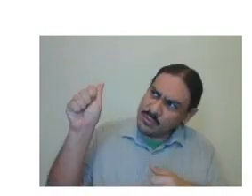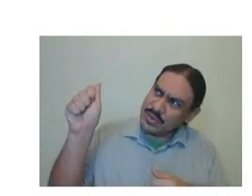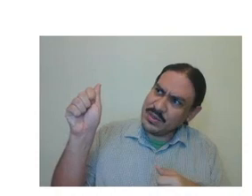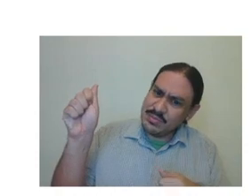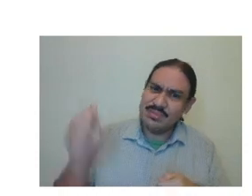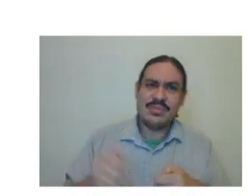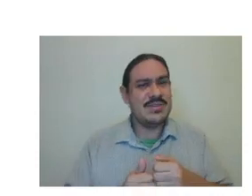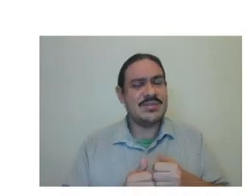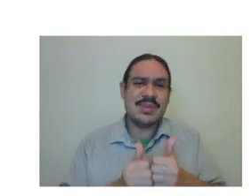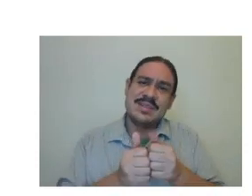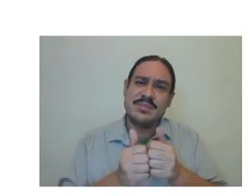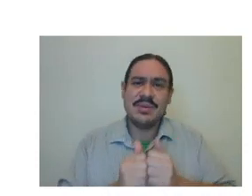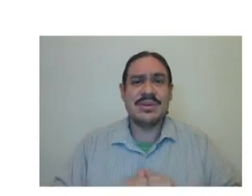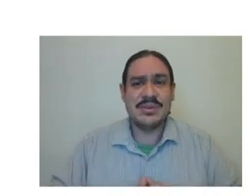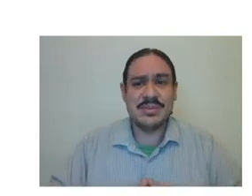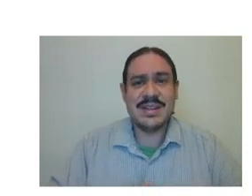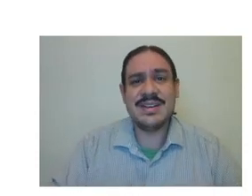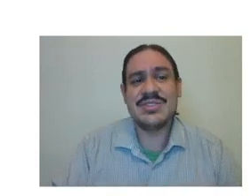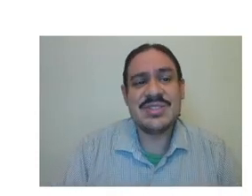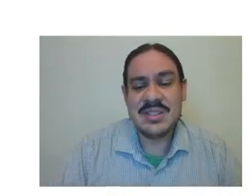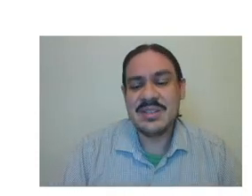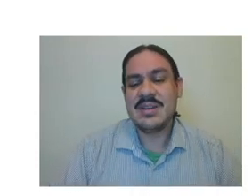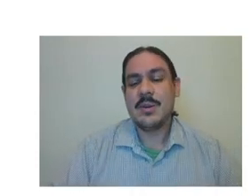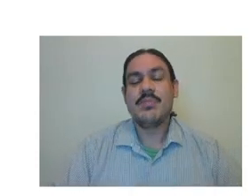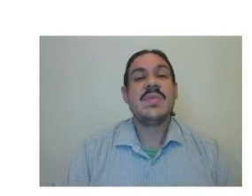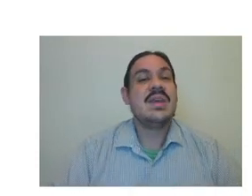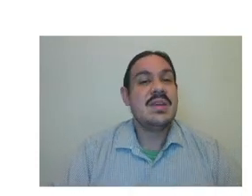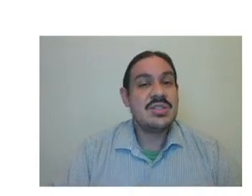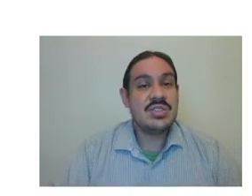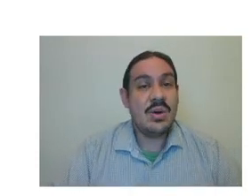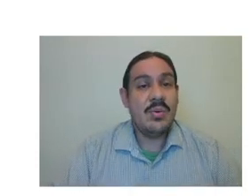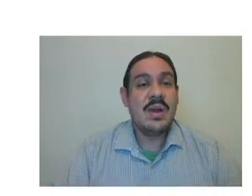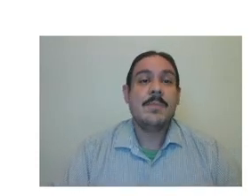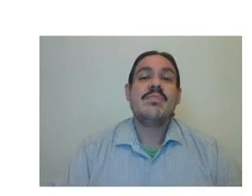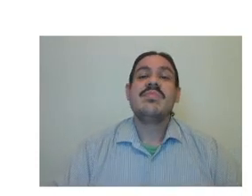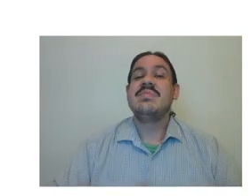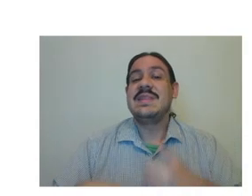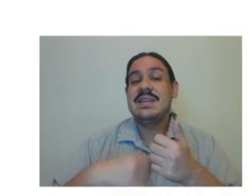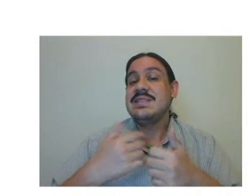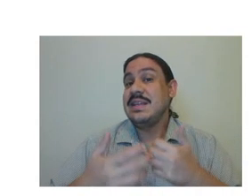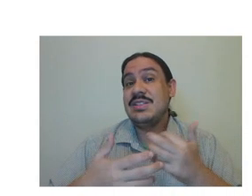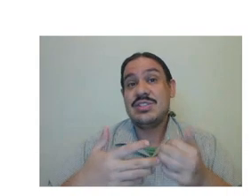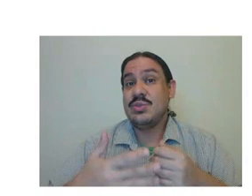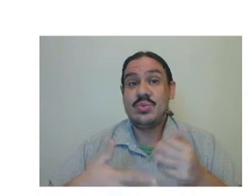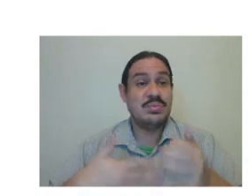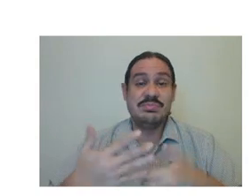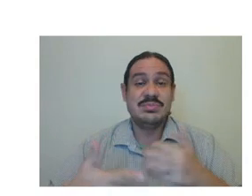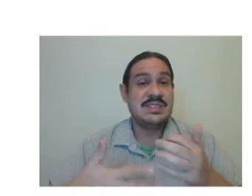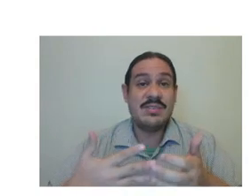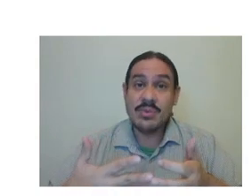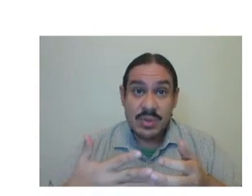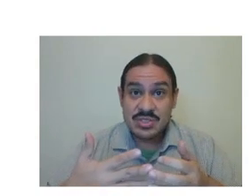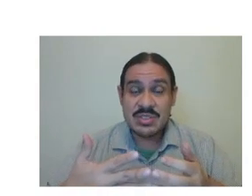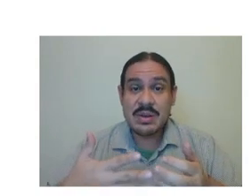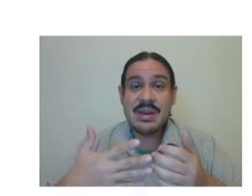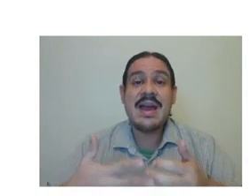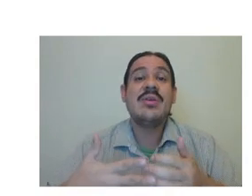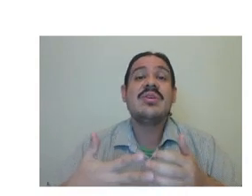how the contact works between these two languages the first one is how are we going to borrow words from